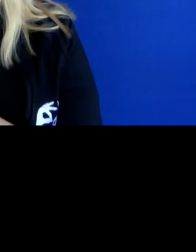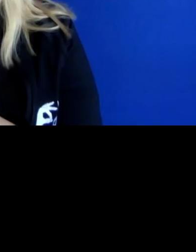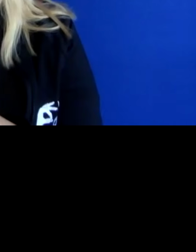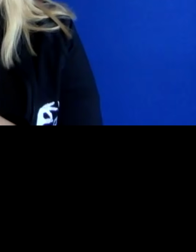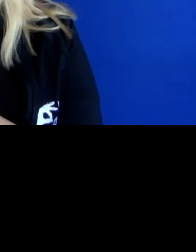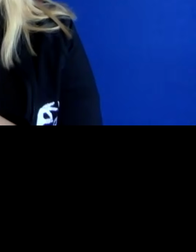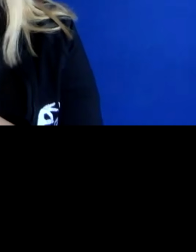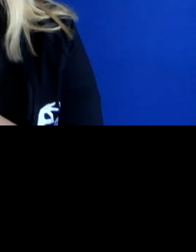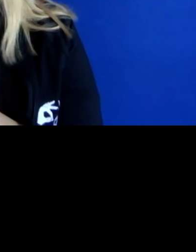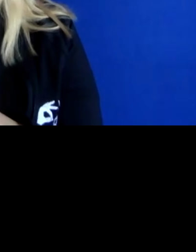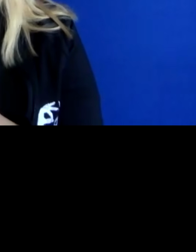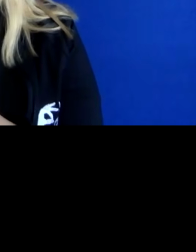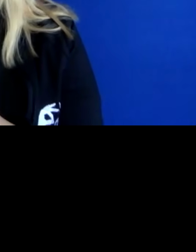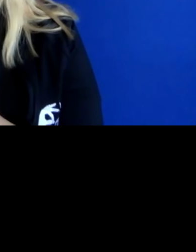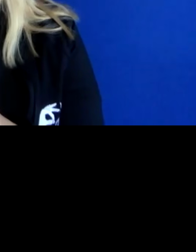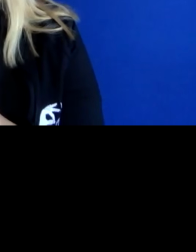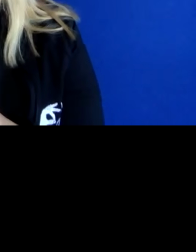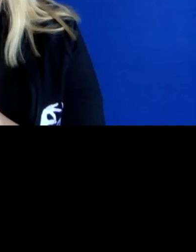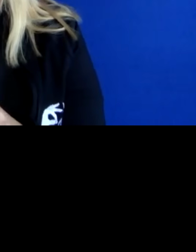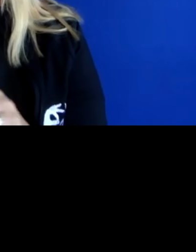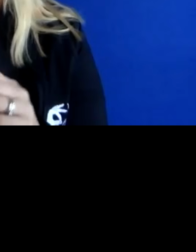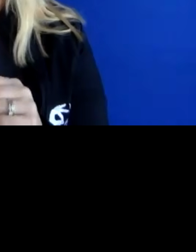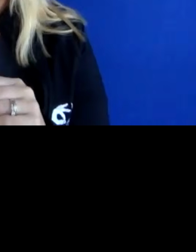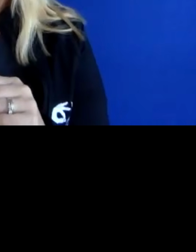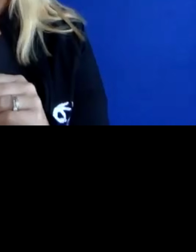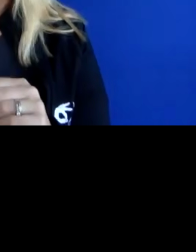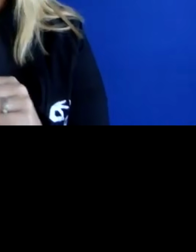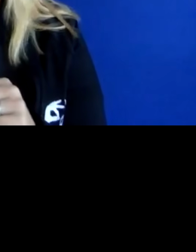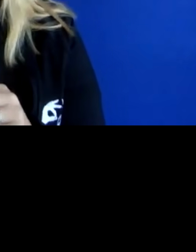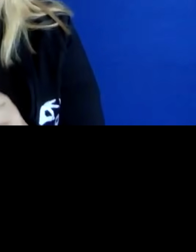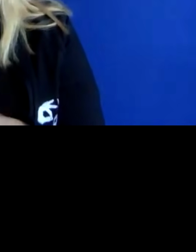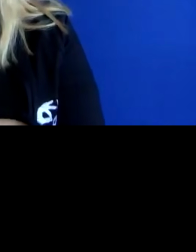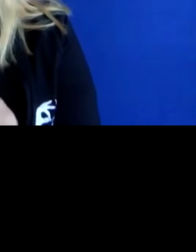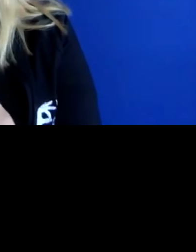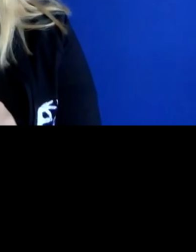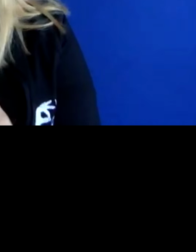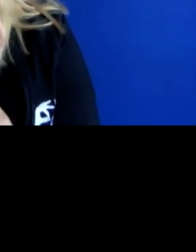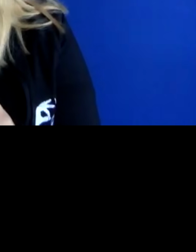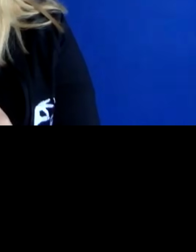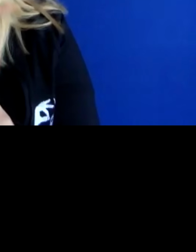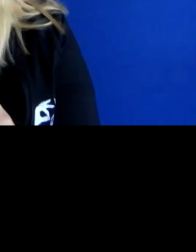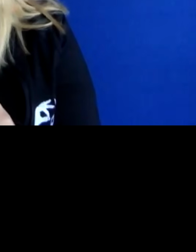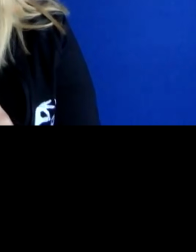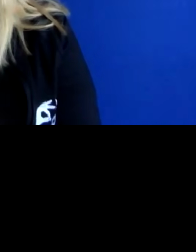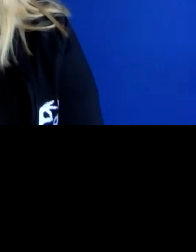"Has anyone made an artificial neural network to convert autocraptions